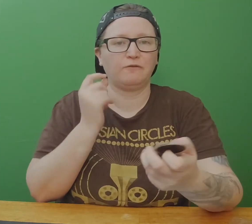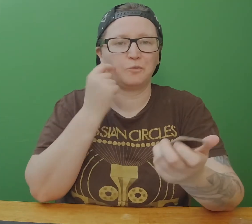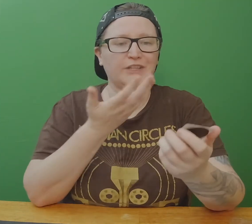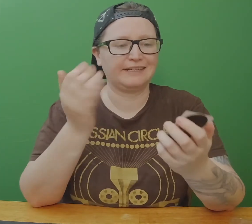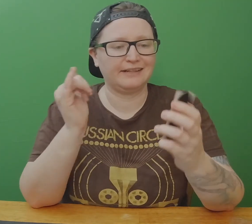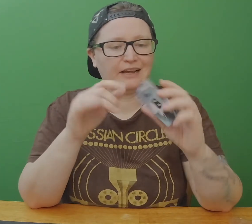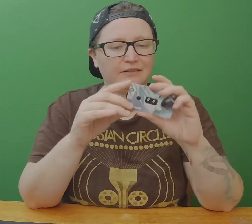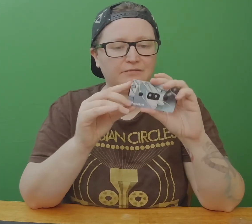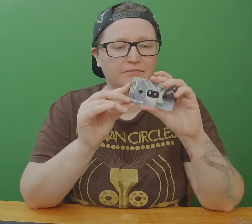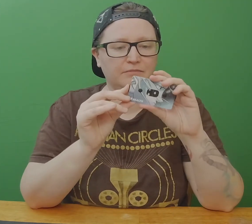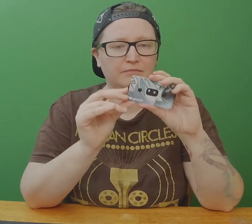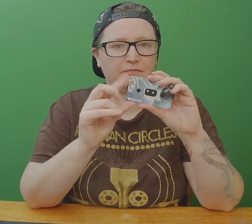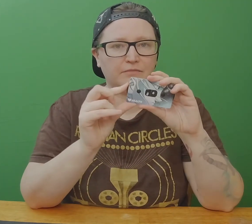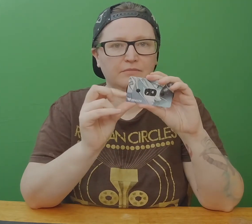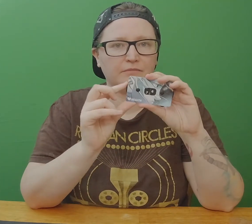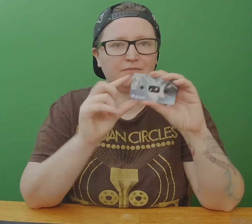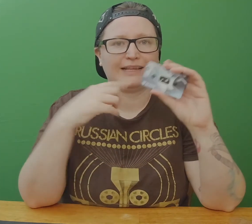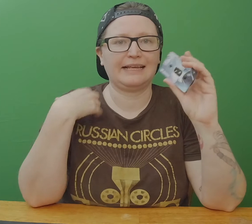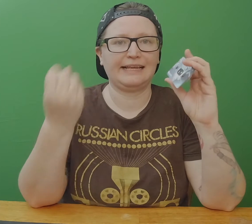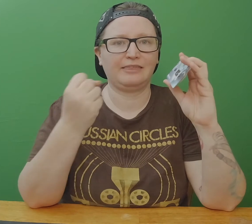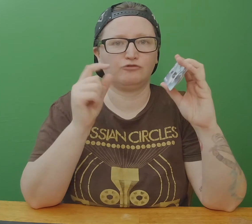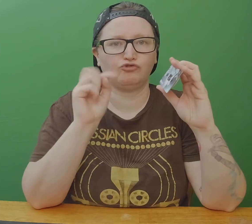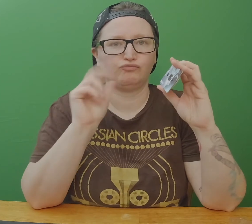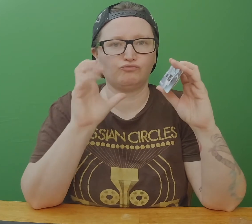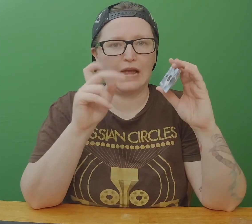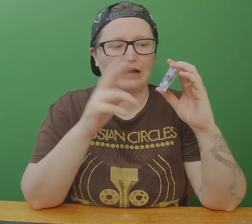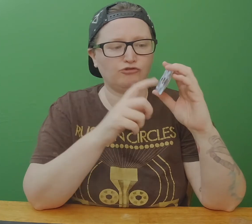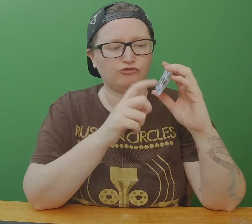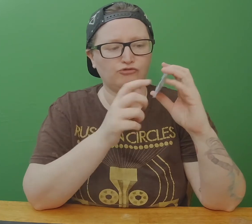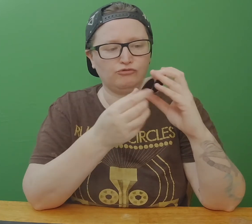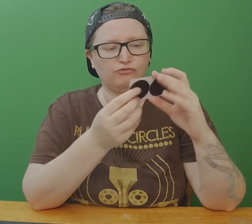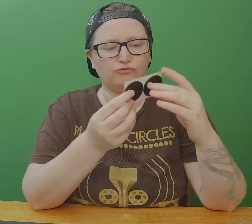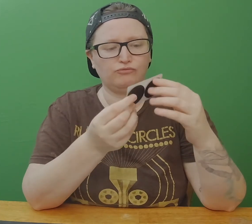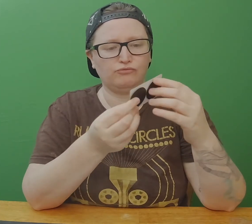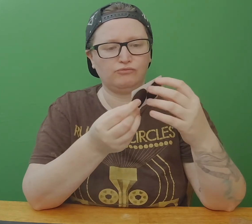can do but there's a lot of different cool things you can do concerning this is your health tracker